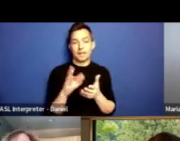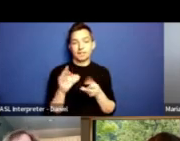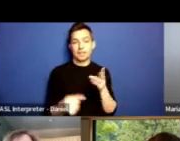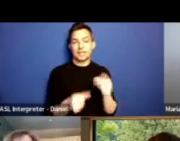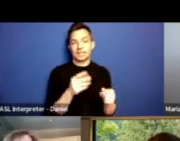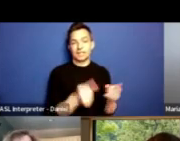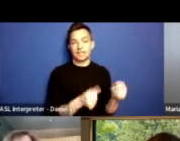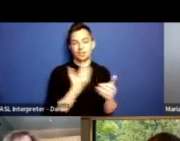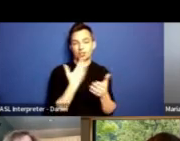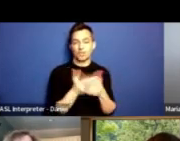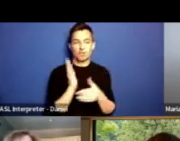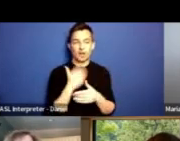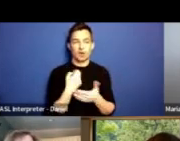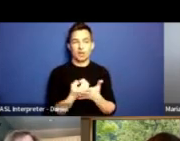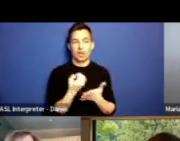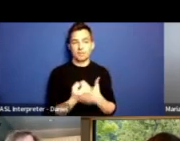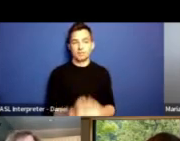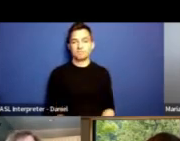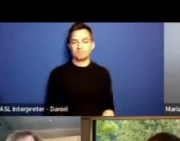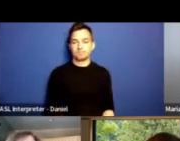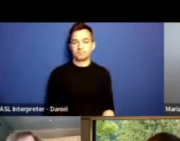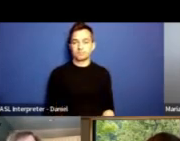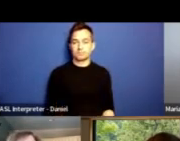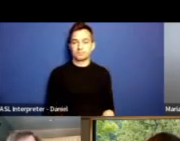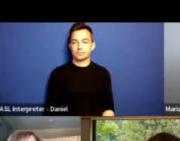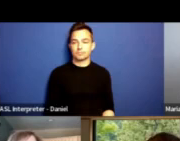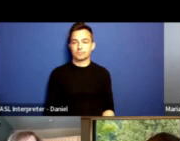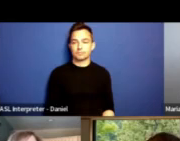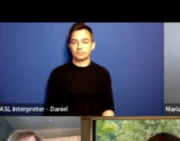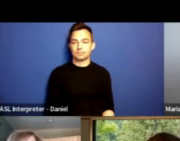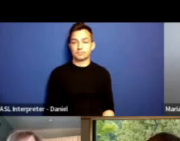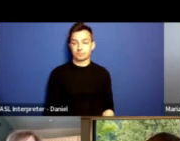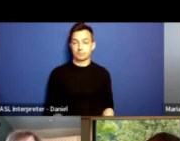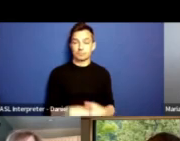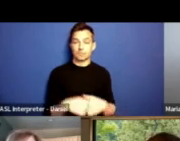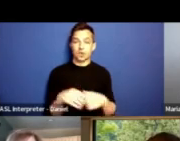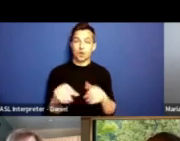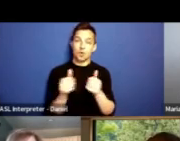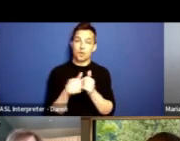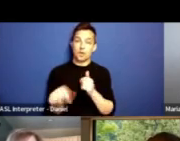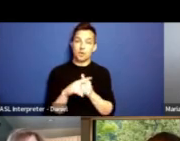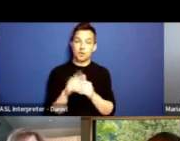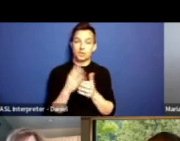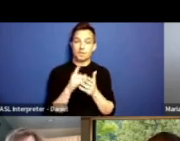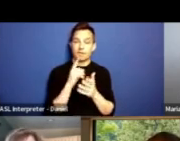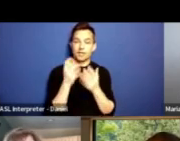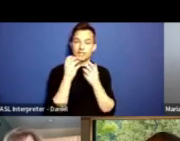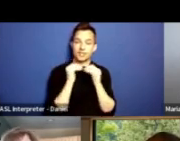our economy. And with you are going to be some very dear colleagues and friends that